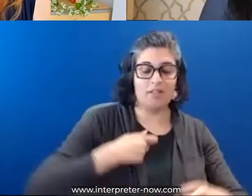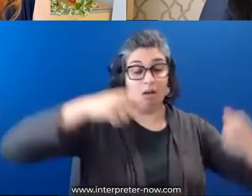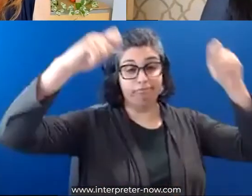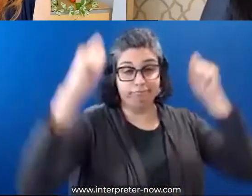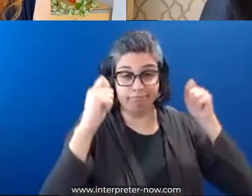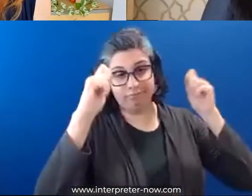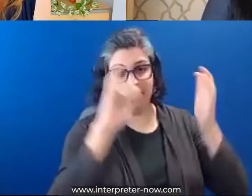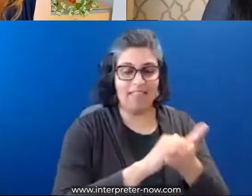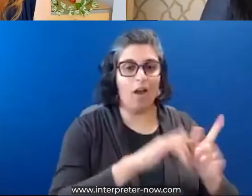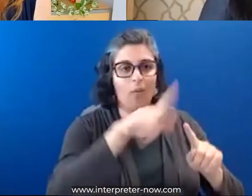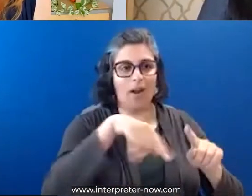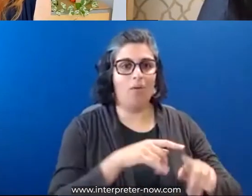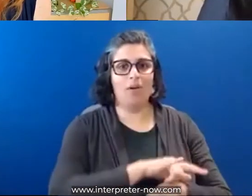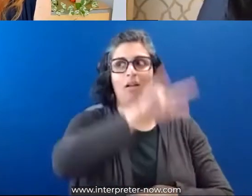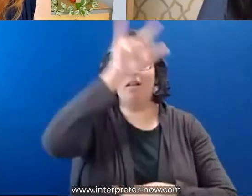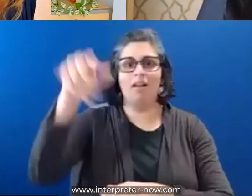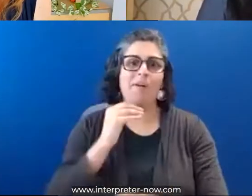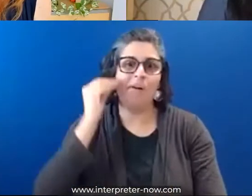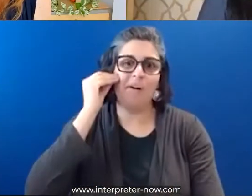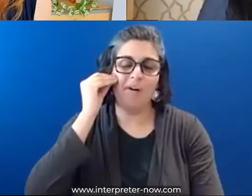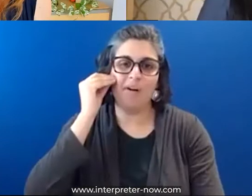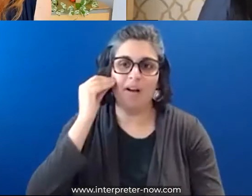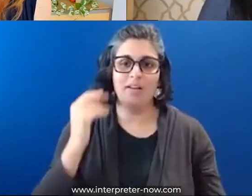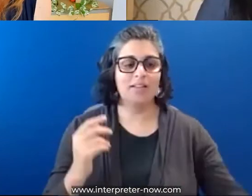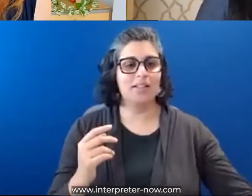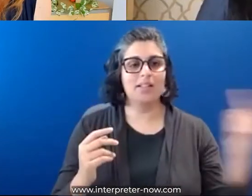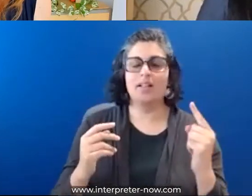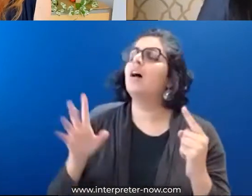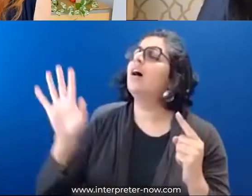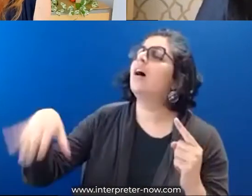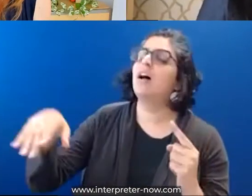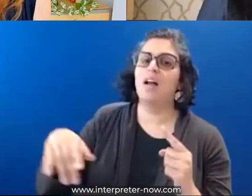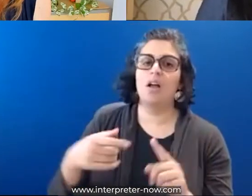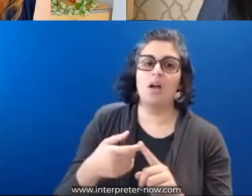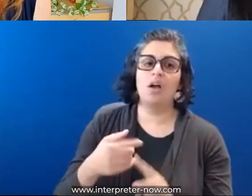But there was a moment in which he turned to me and asked me about where else am I concerned